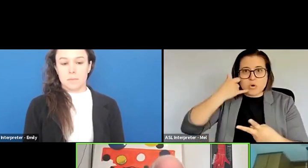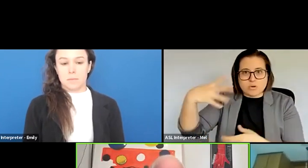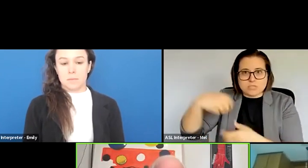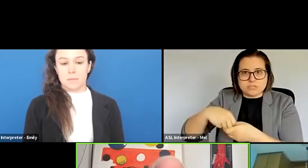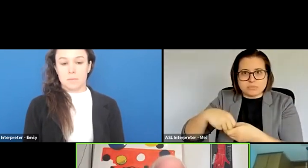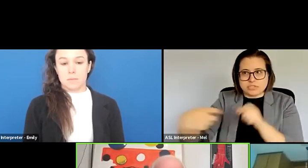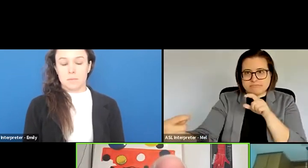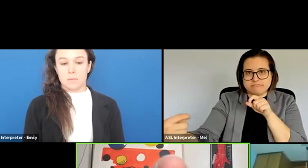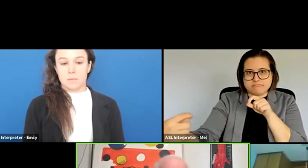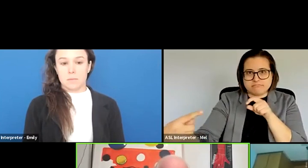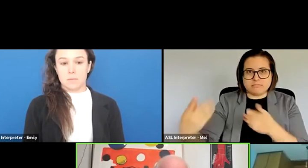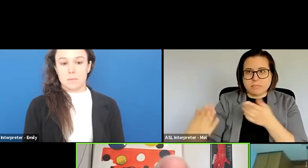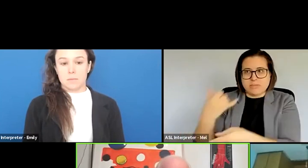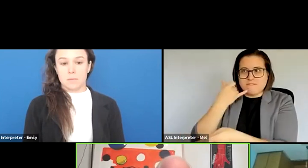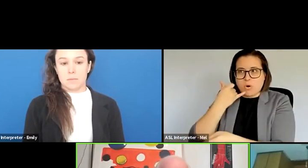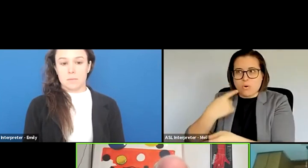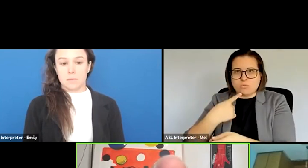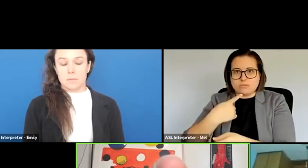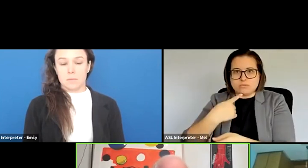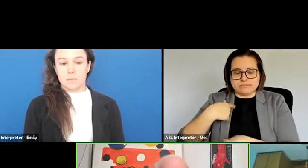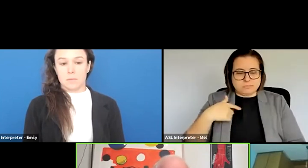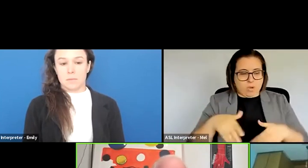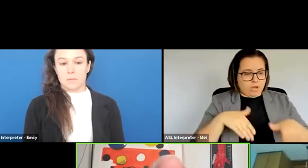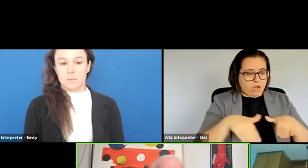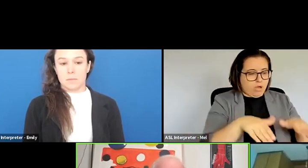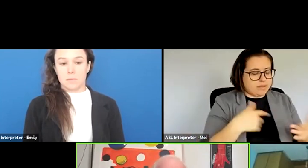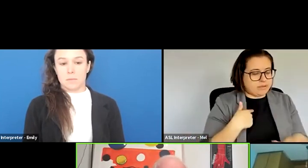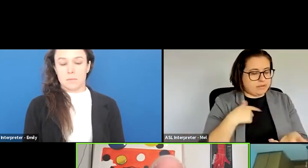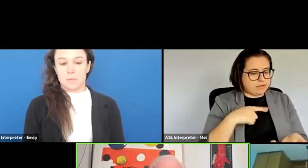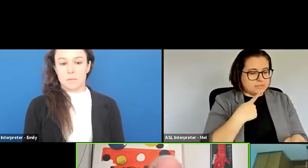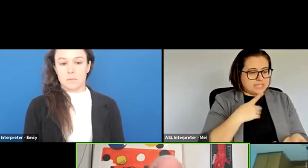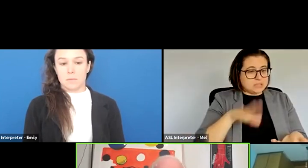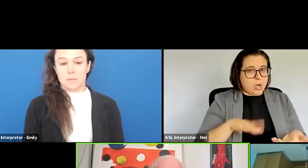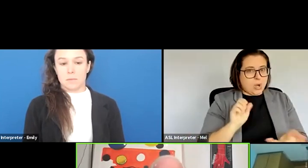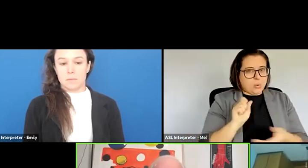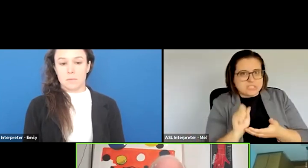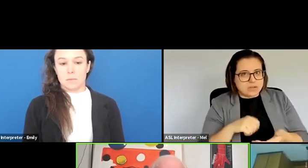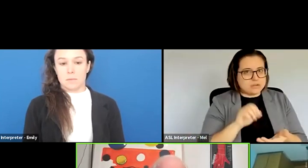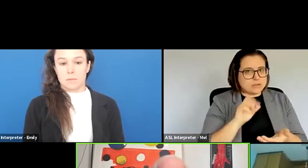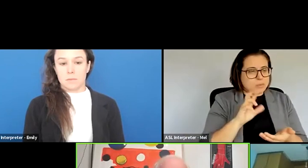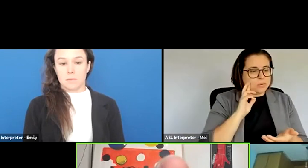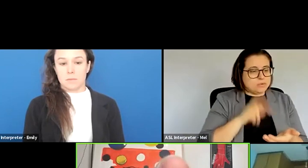saying duck and you know, this, or jump back, or give you an electric shock as you're crossing,